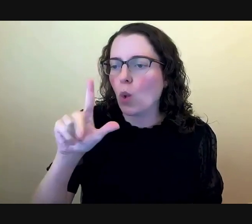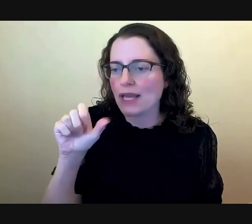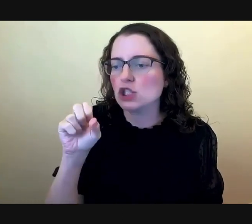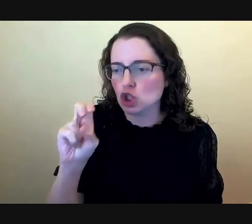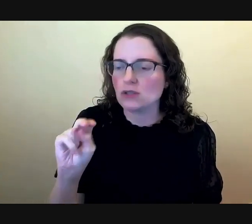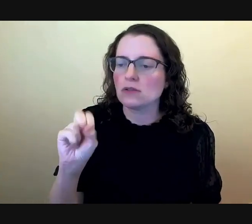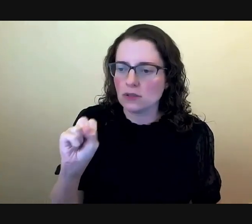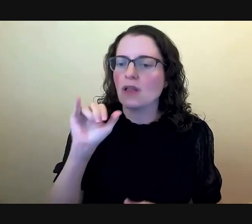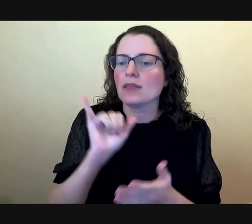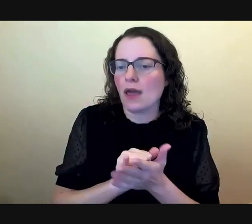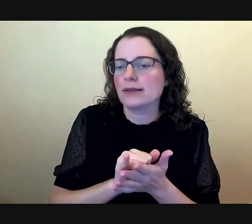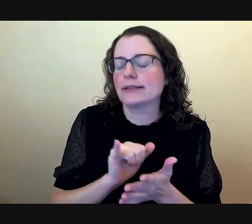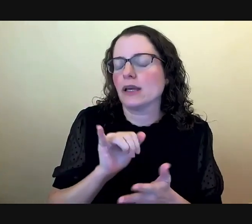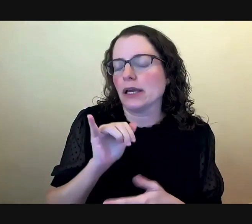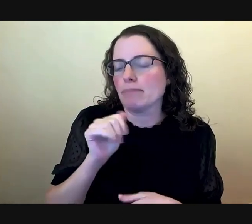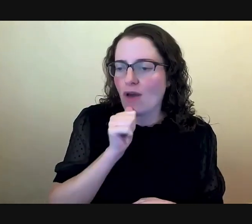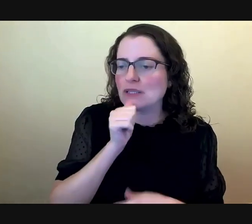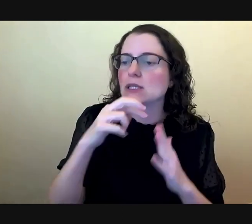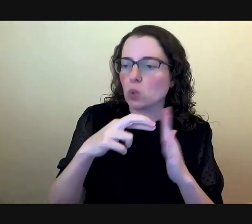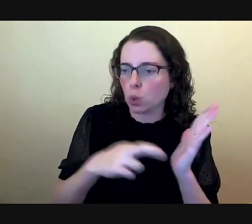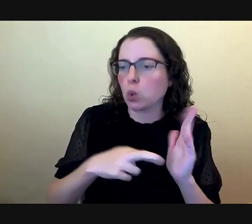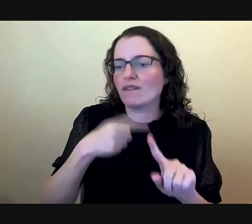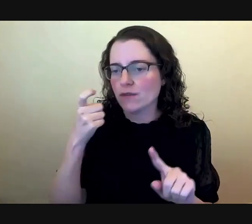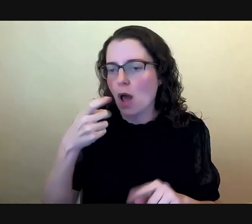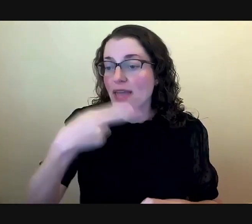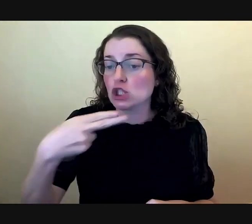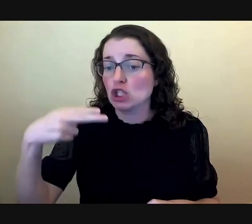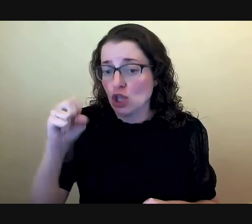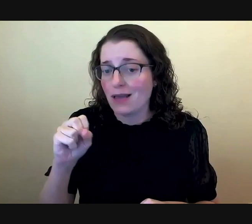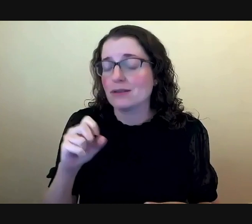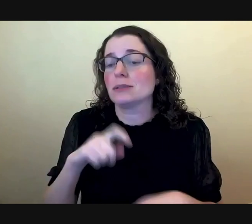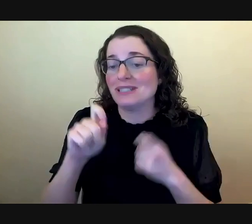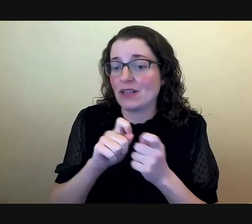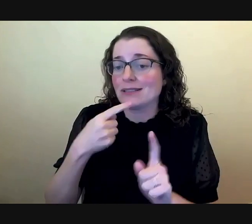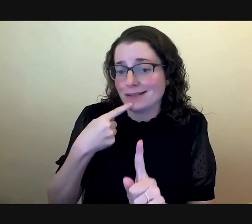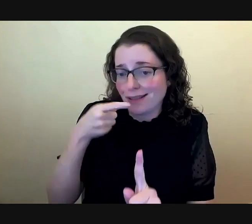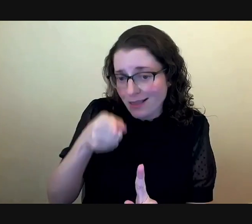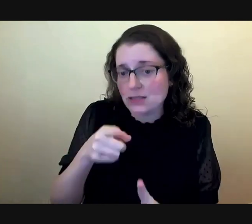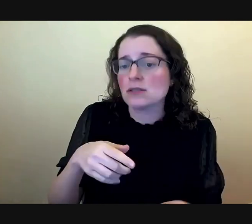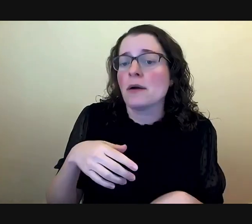So that's a federal regulation. That is a privacy rule directly from HHS.